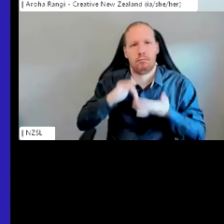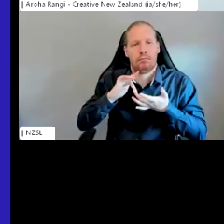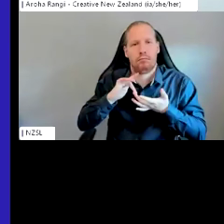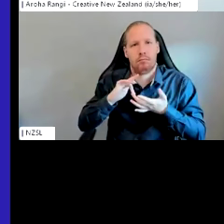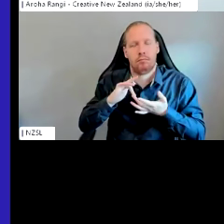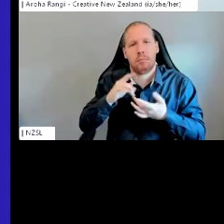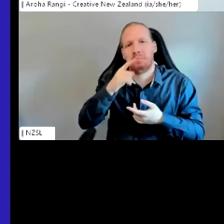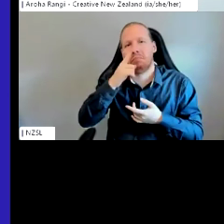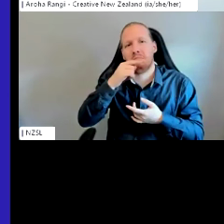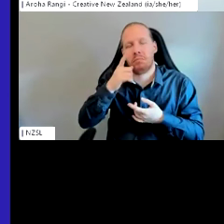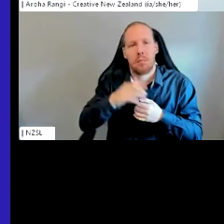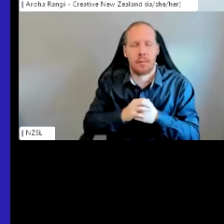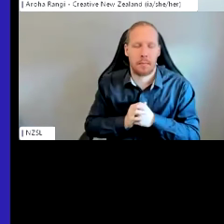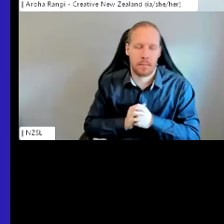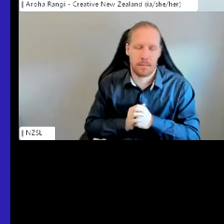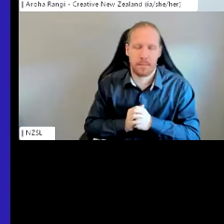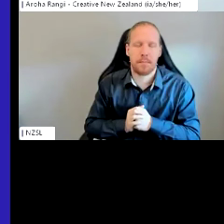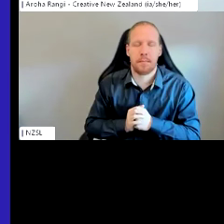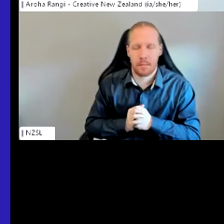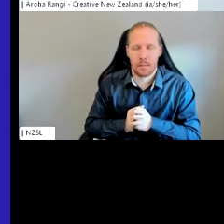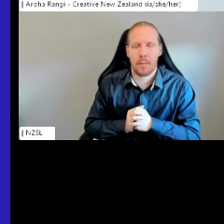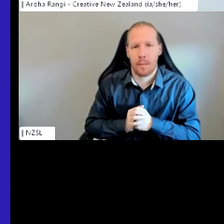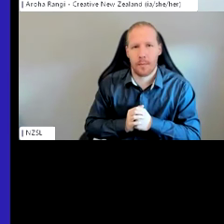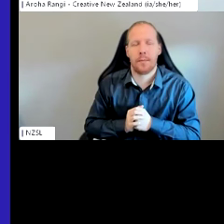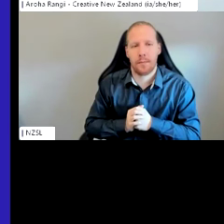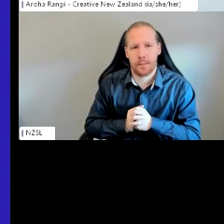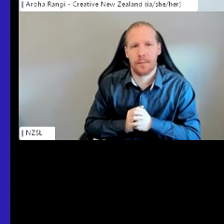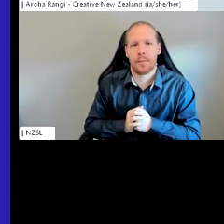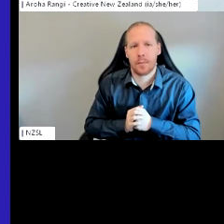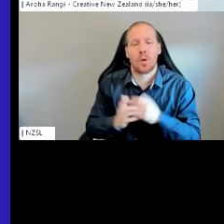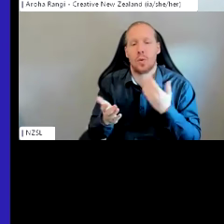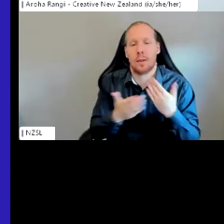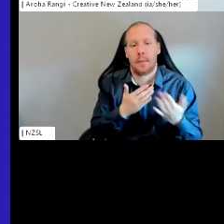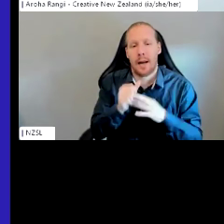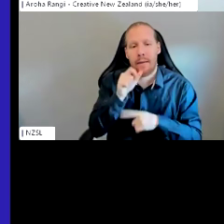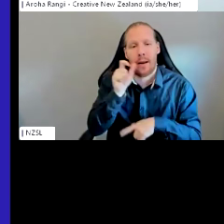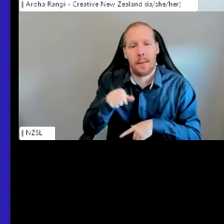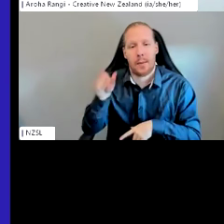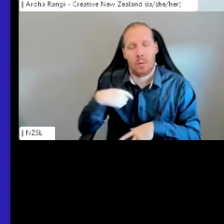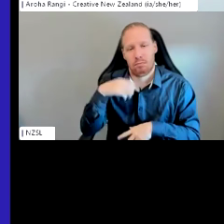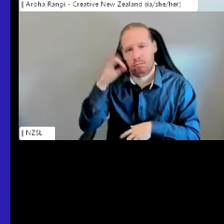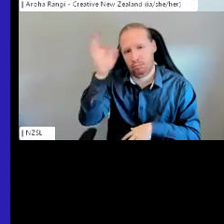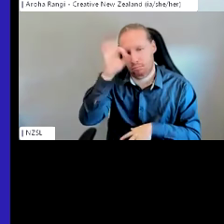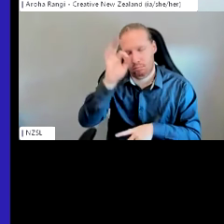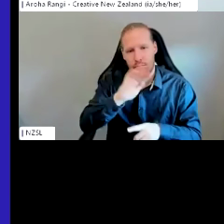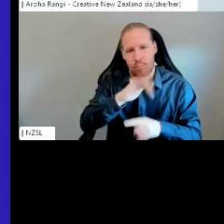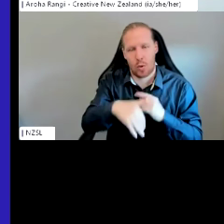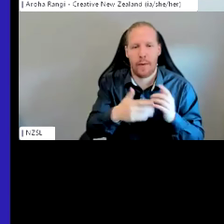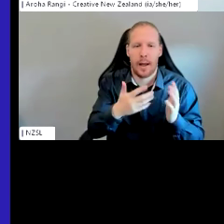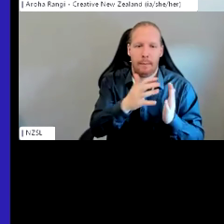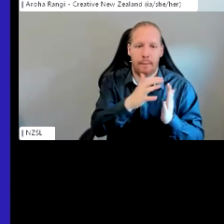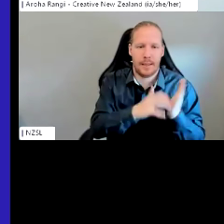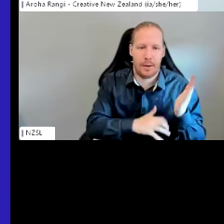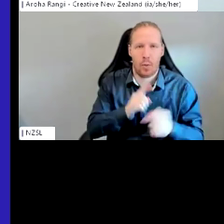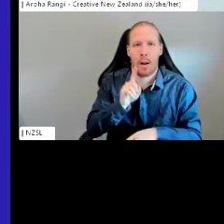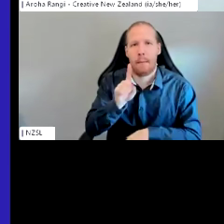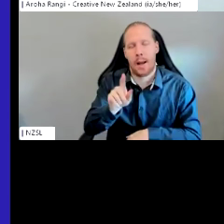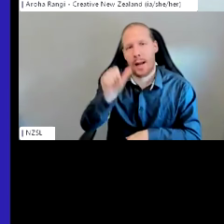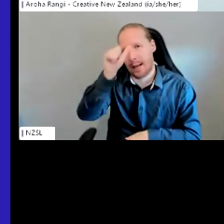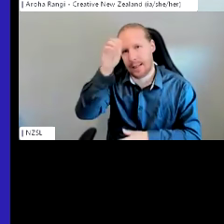with the source material but they are absolutely in awe of the potential of the experience